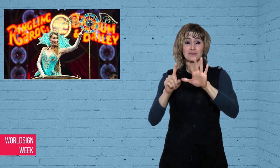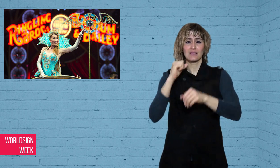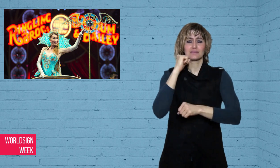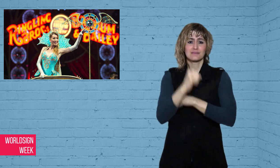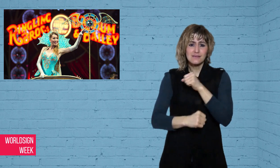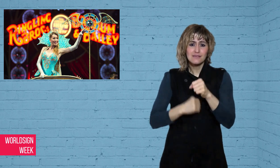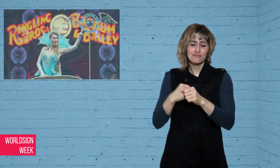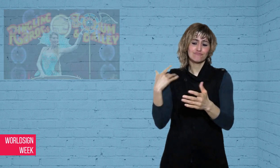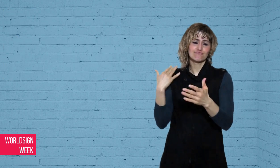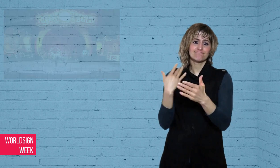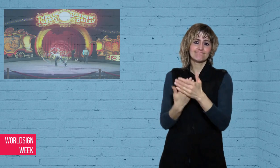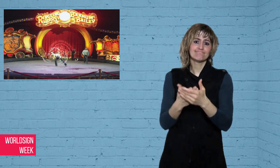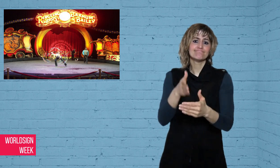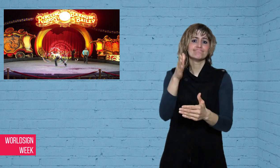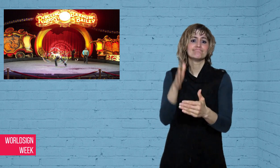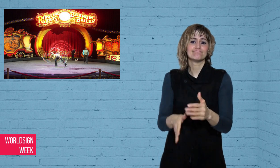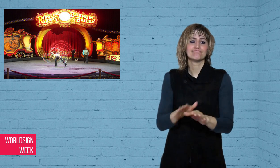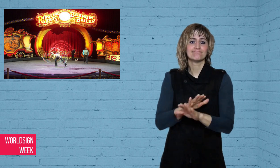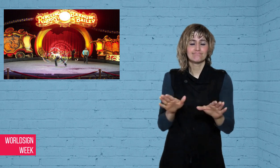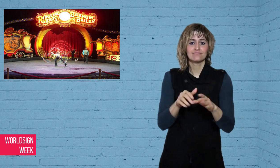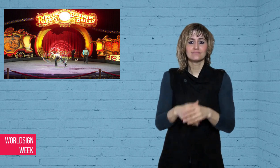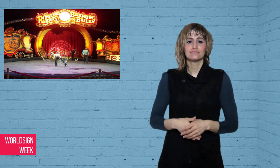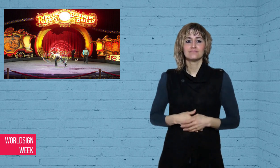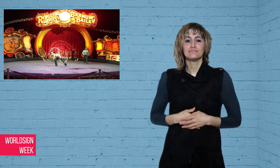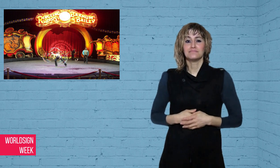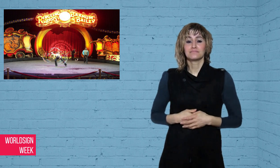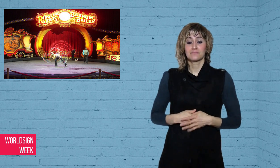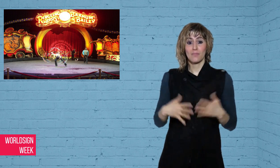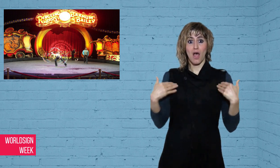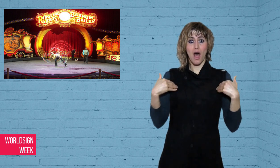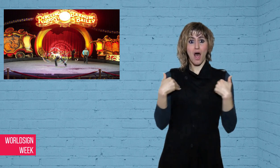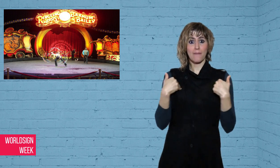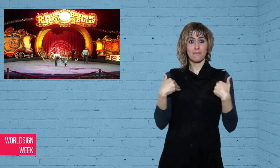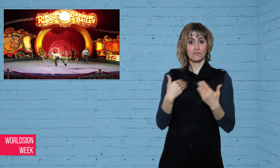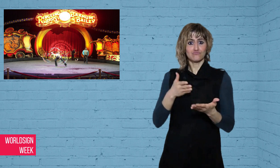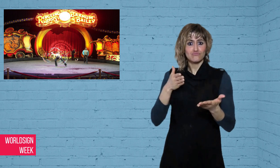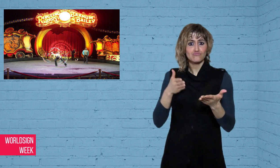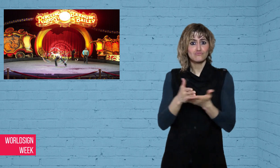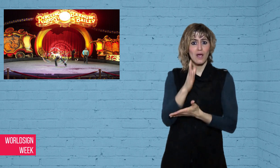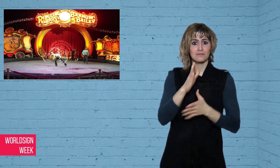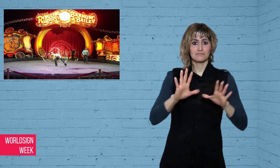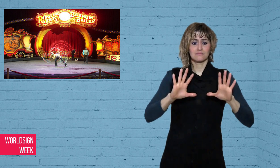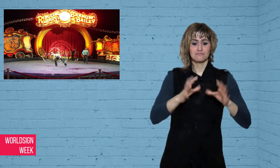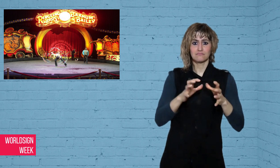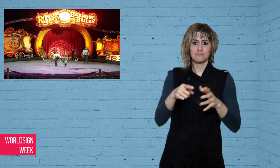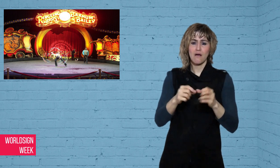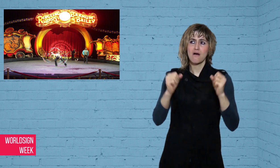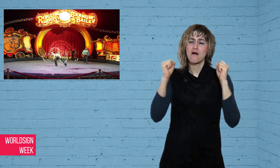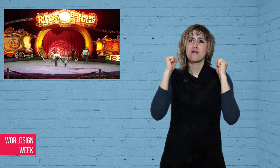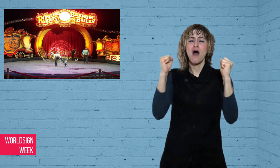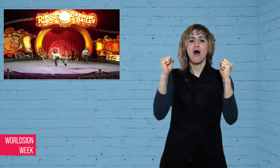In recent years, the circus had been facing